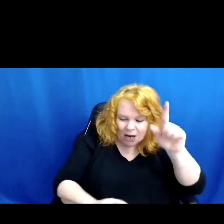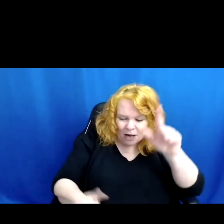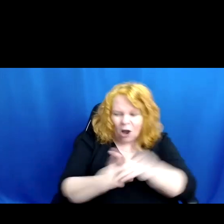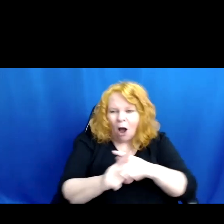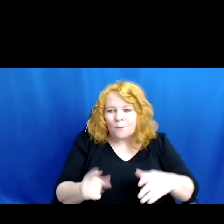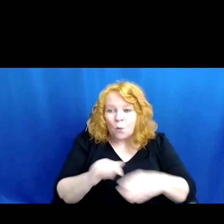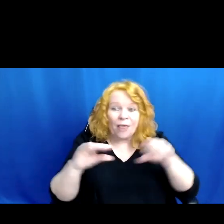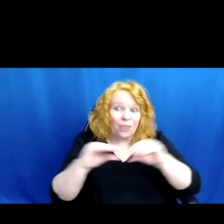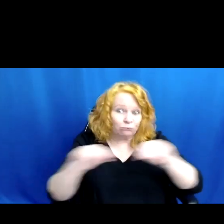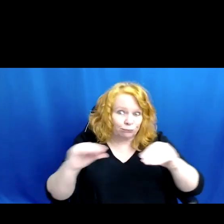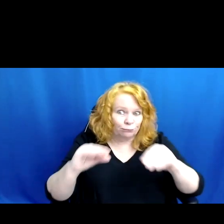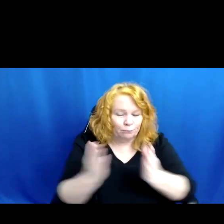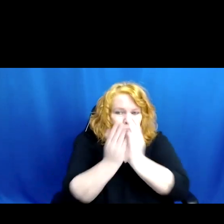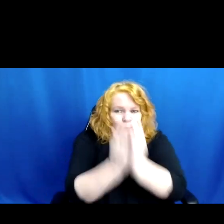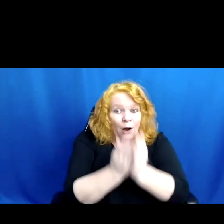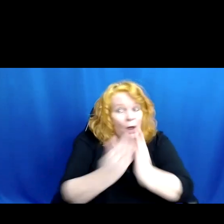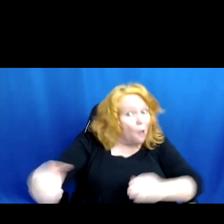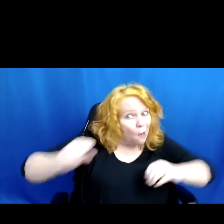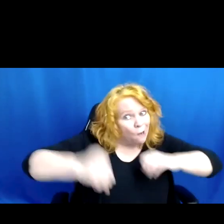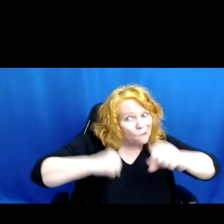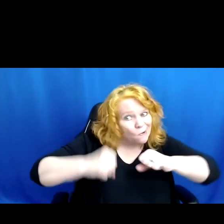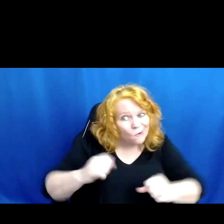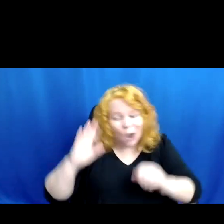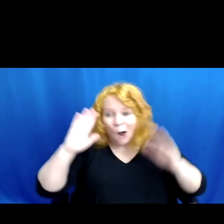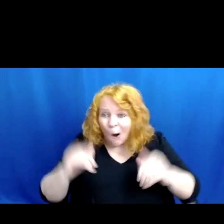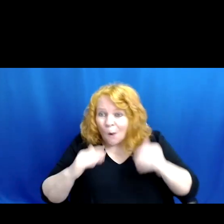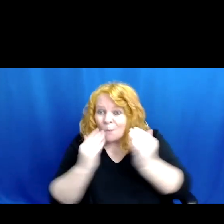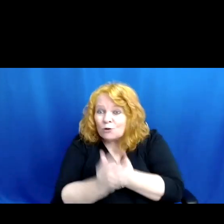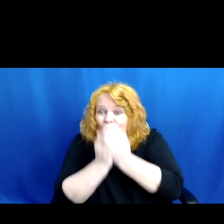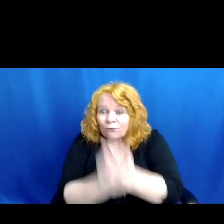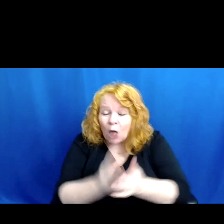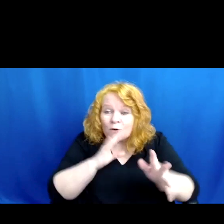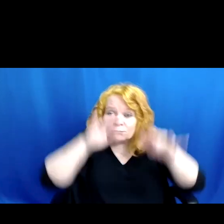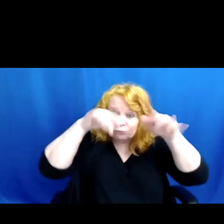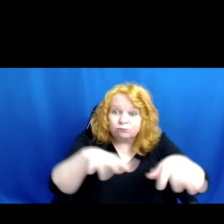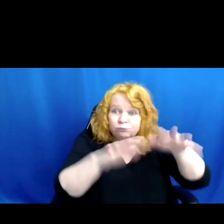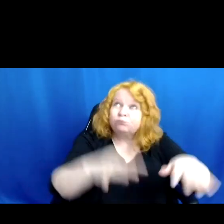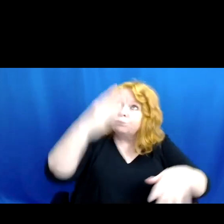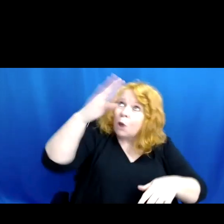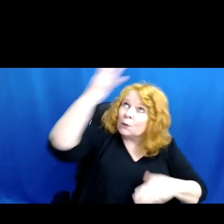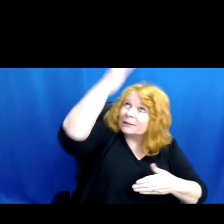We hope we float On the open seas Under the bright blue sky Sailing with the breeze